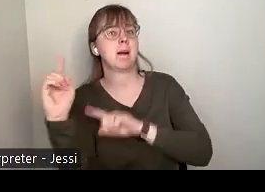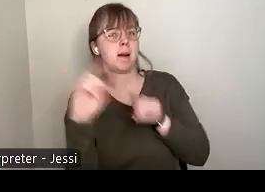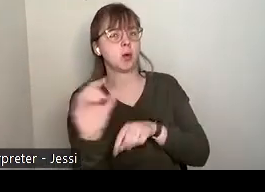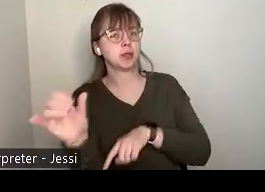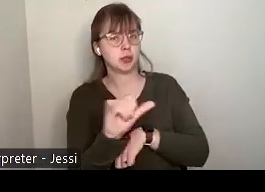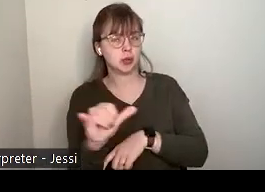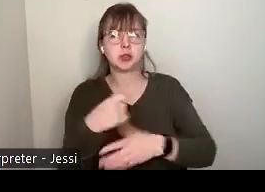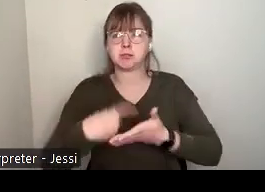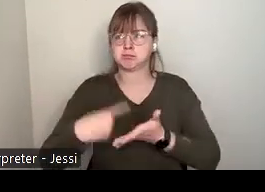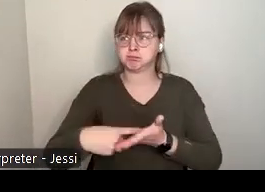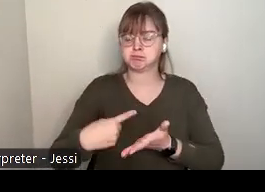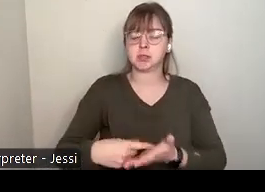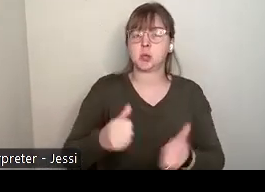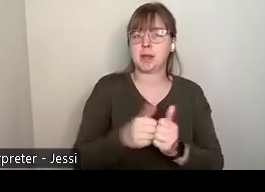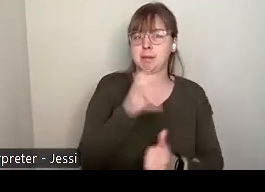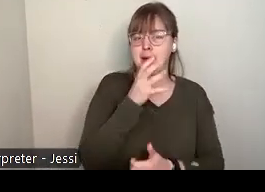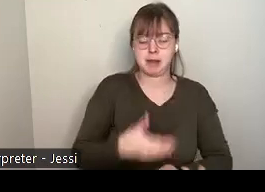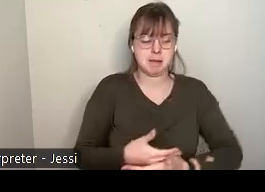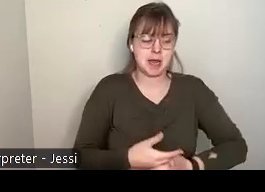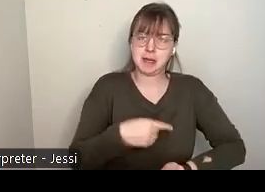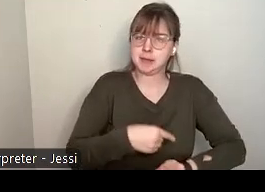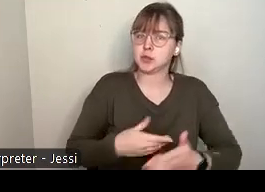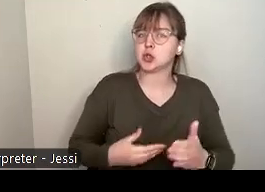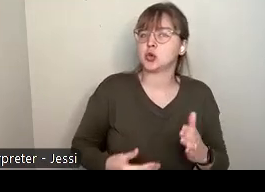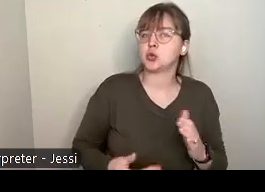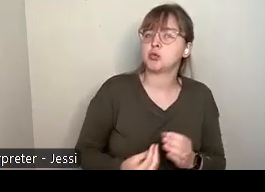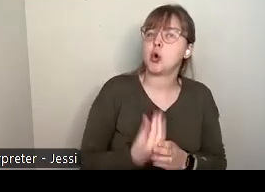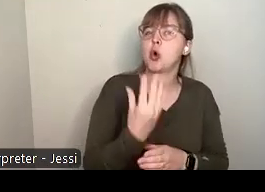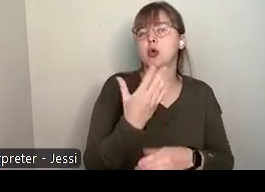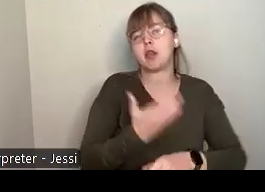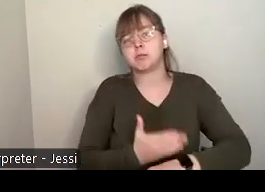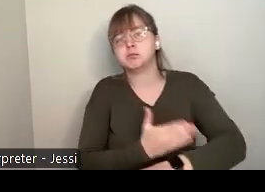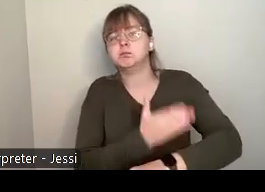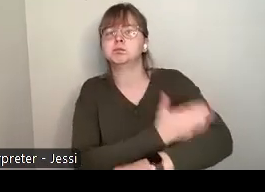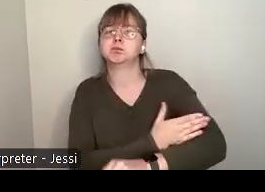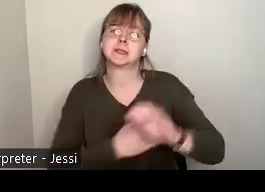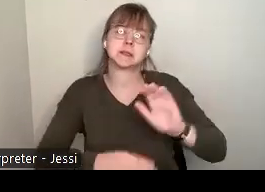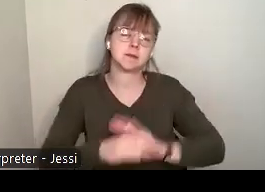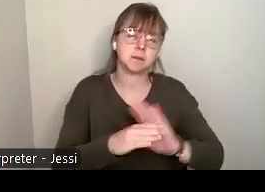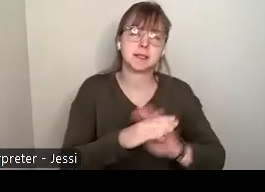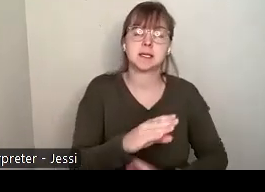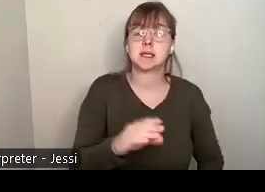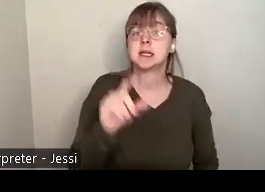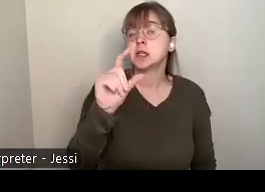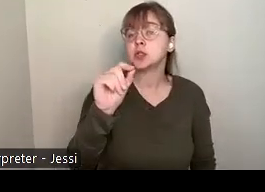things and then when Mom and Bella come in at the 24mon Wild Child visit mom lets the doctor know